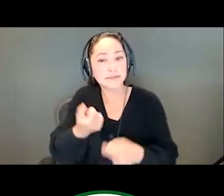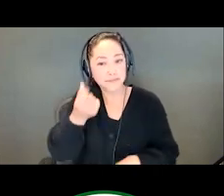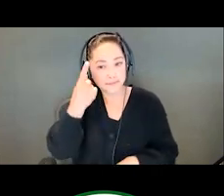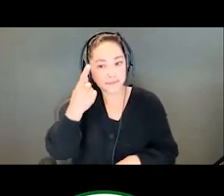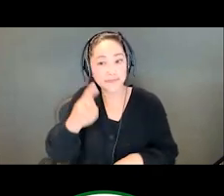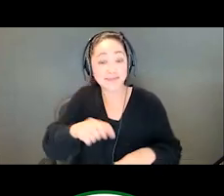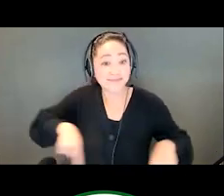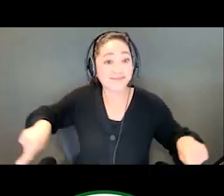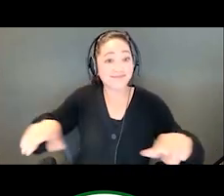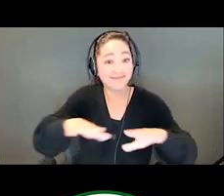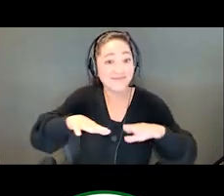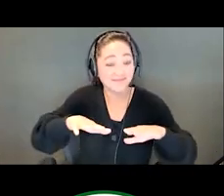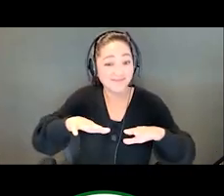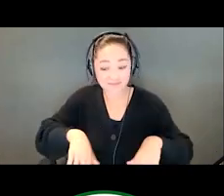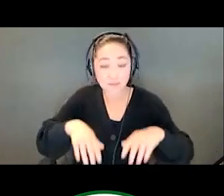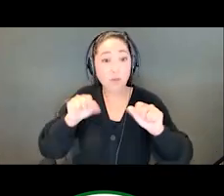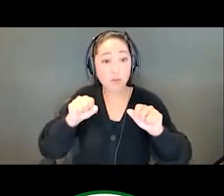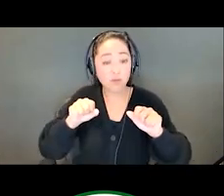the land on which this conference is hosted.